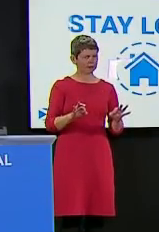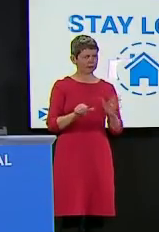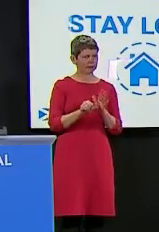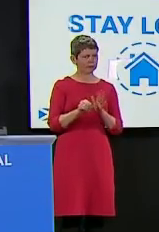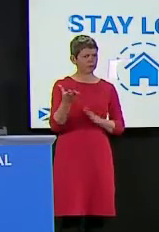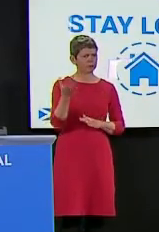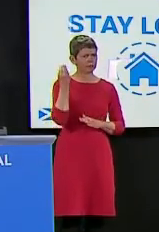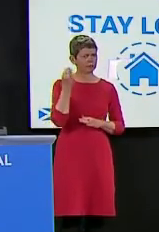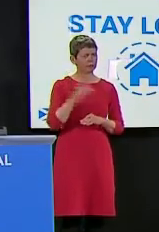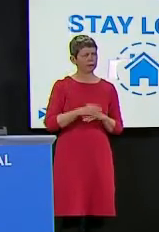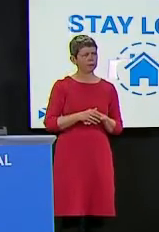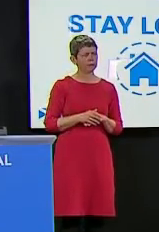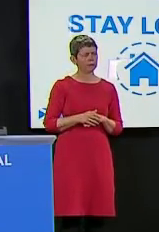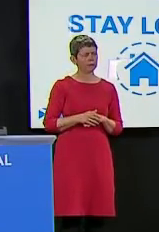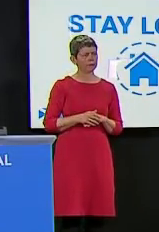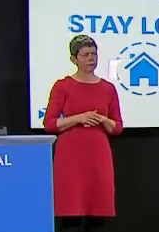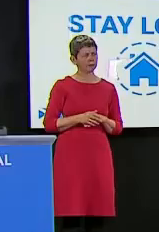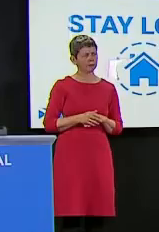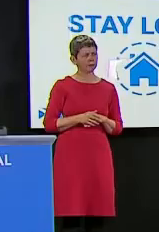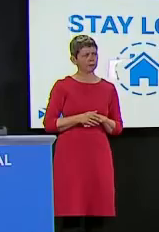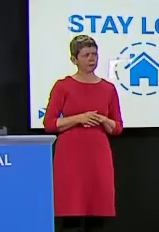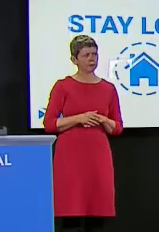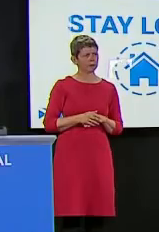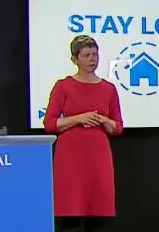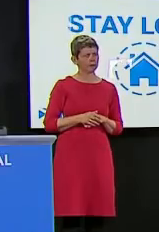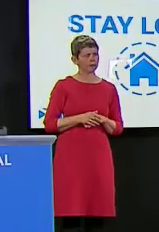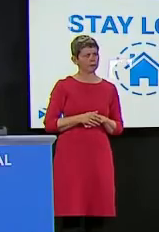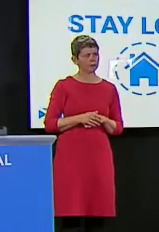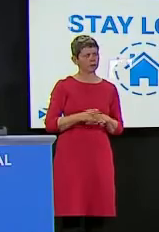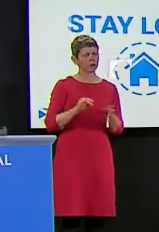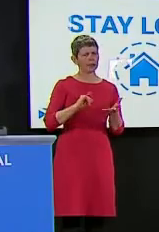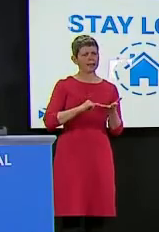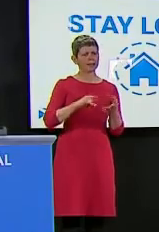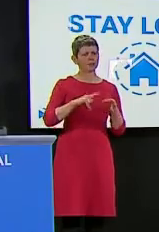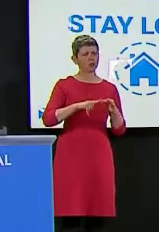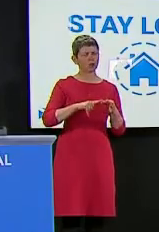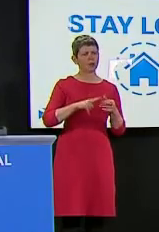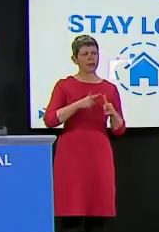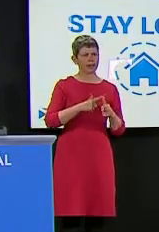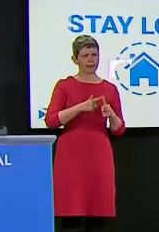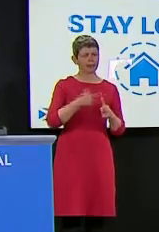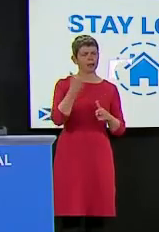it should be done on maths for example they're providing question papers which